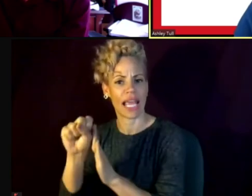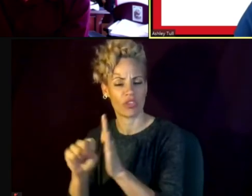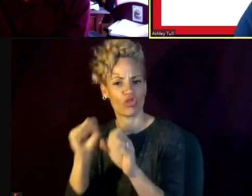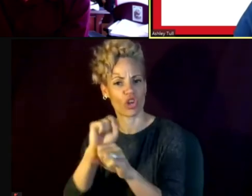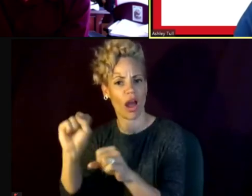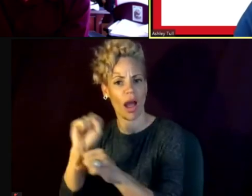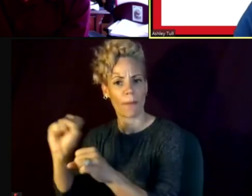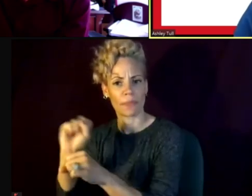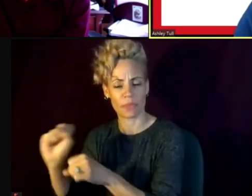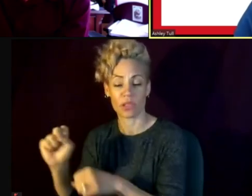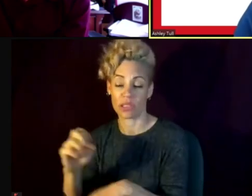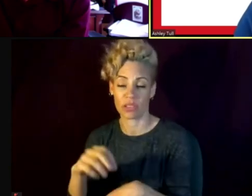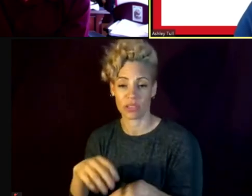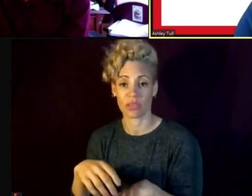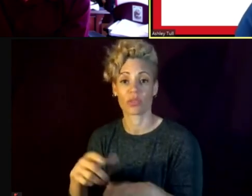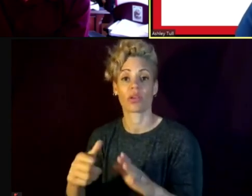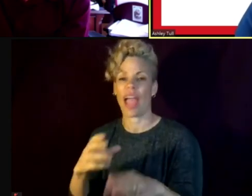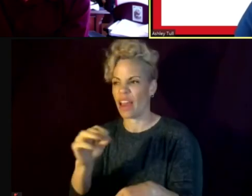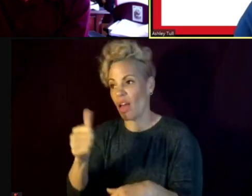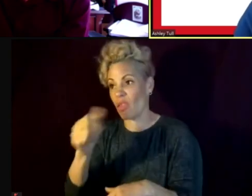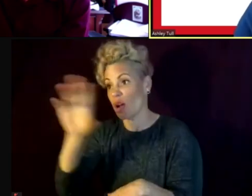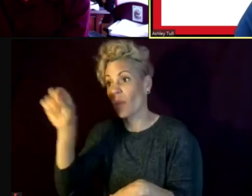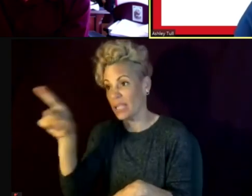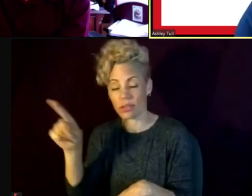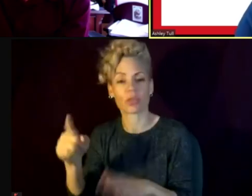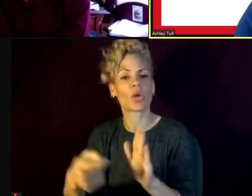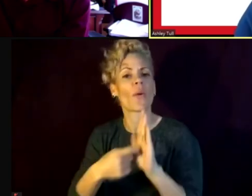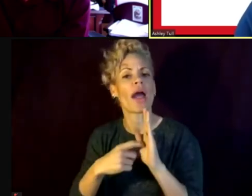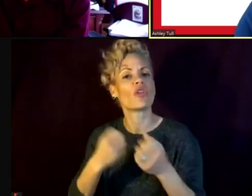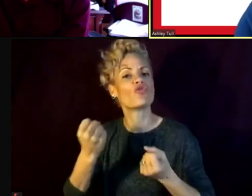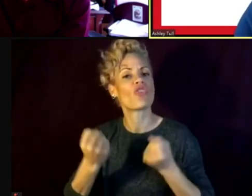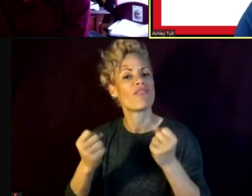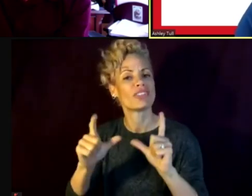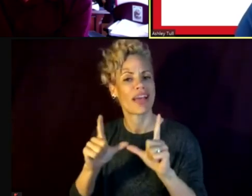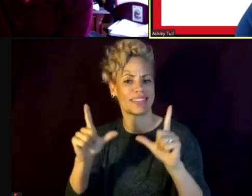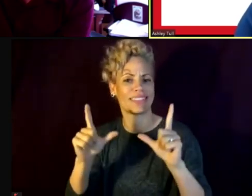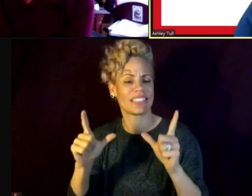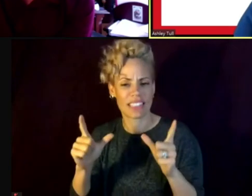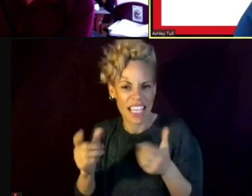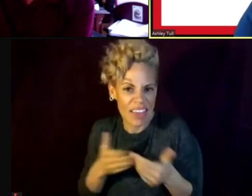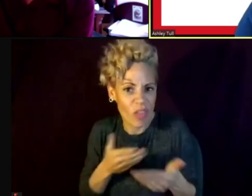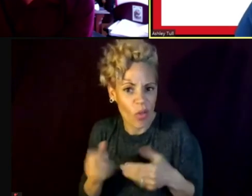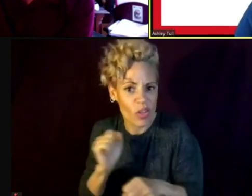require a driver's license even when the job description does not require driving.